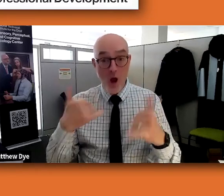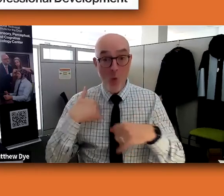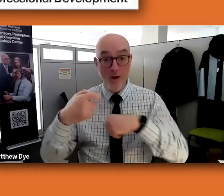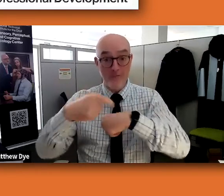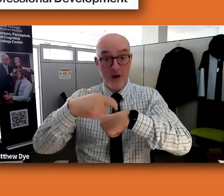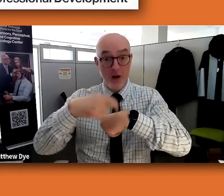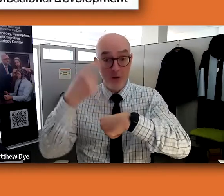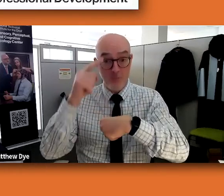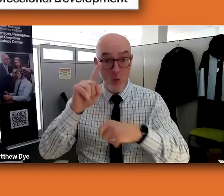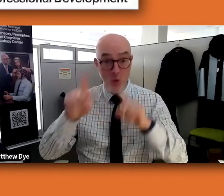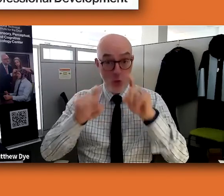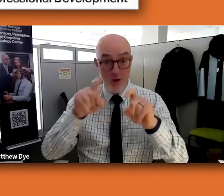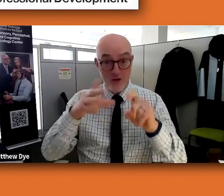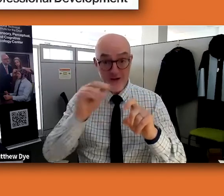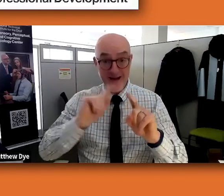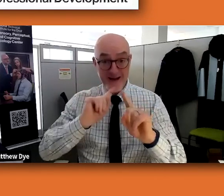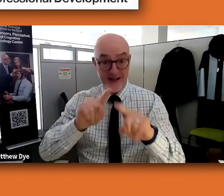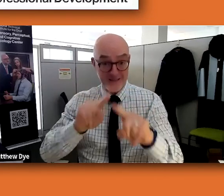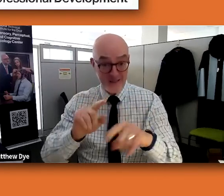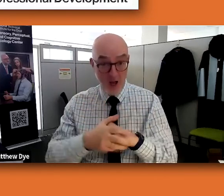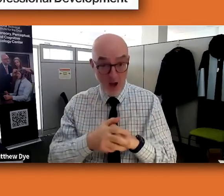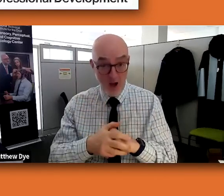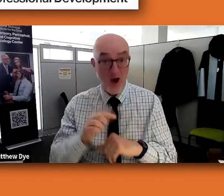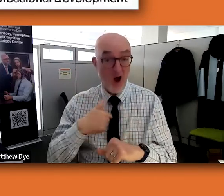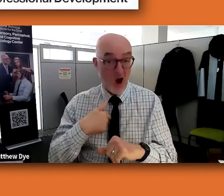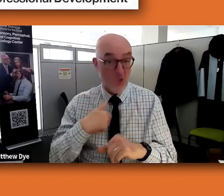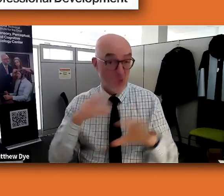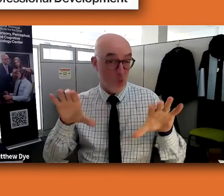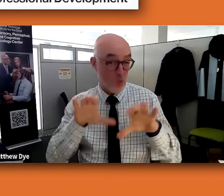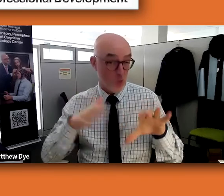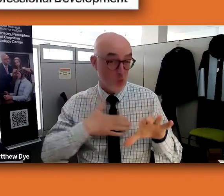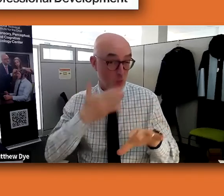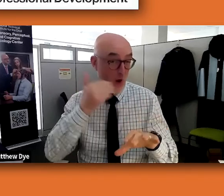So, now we have time for some questions and answers.